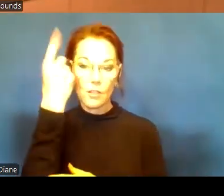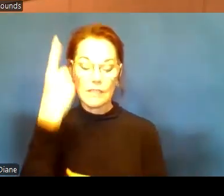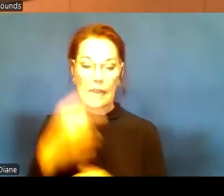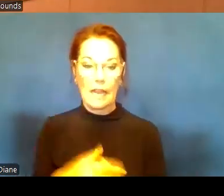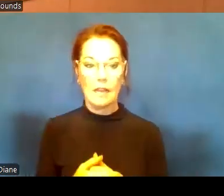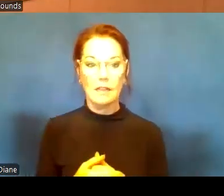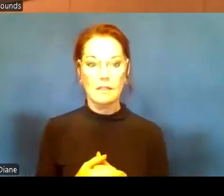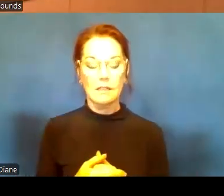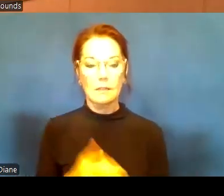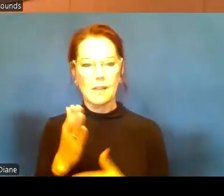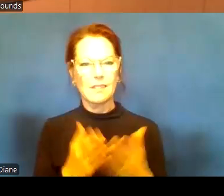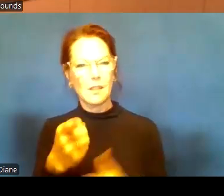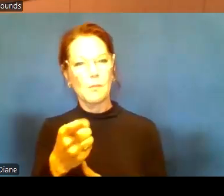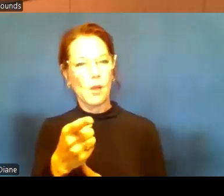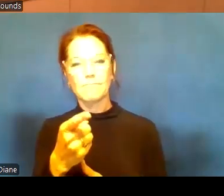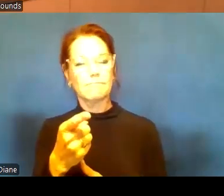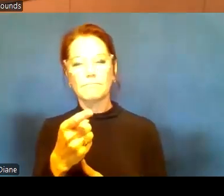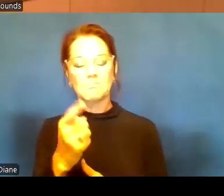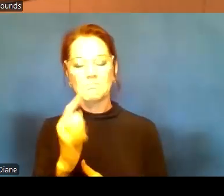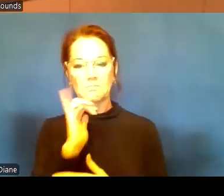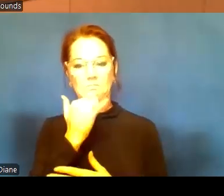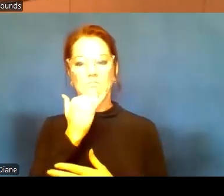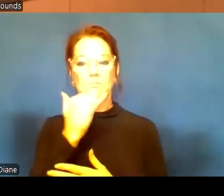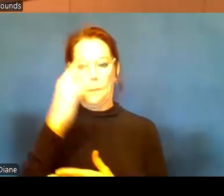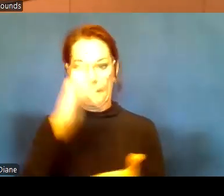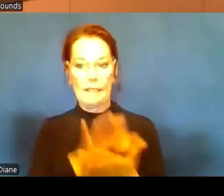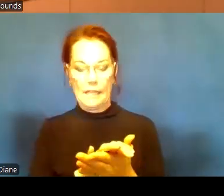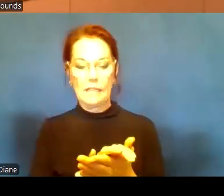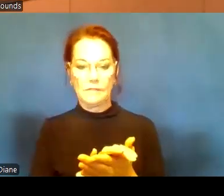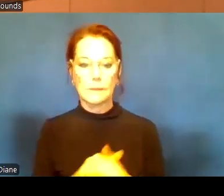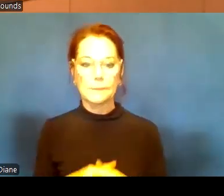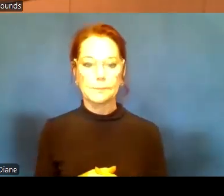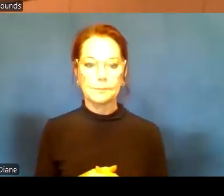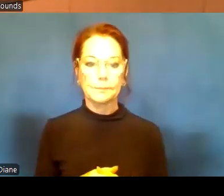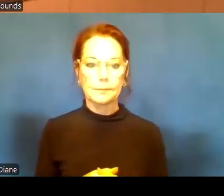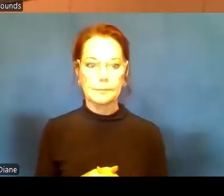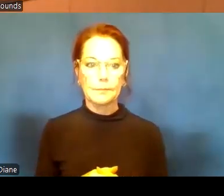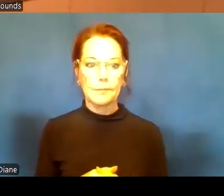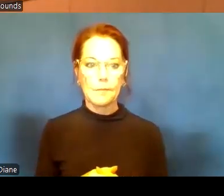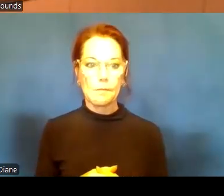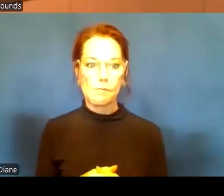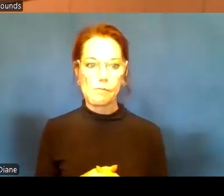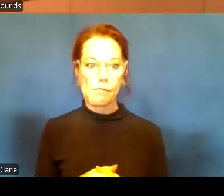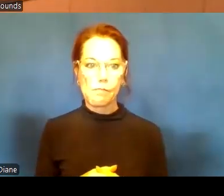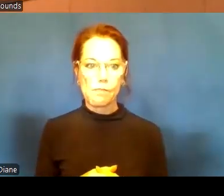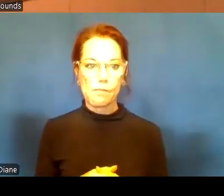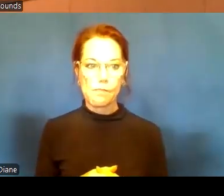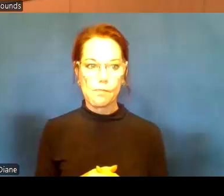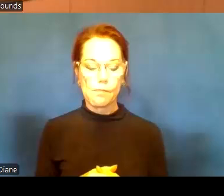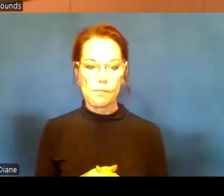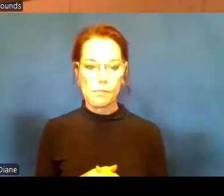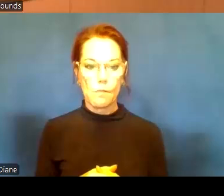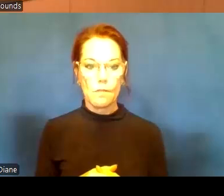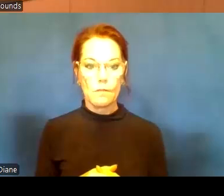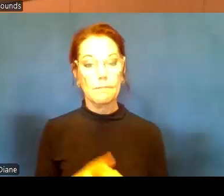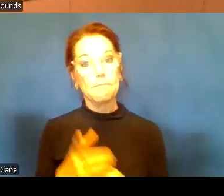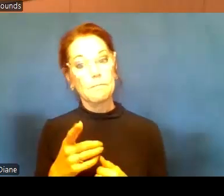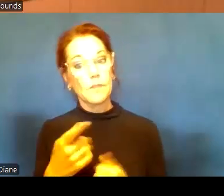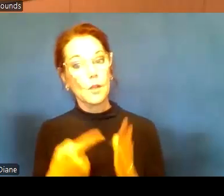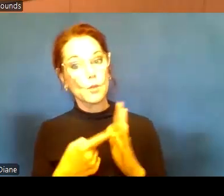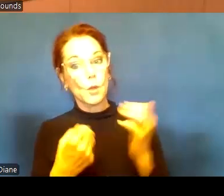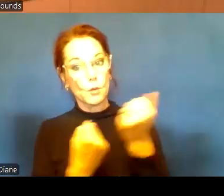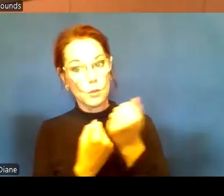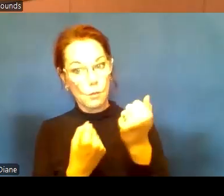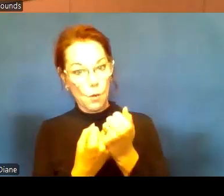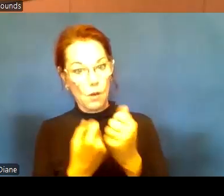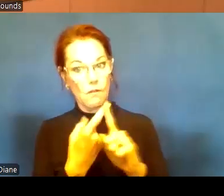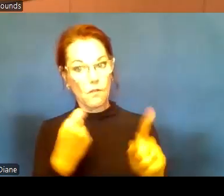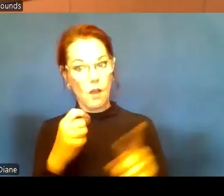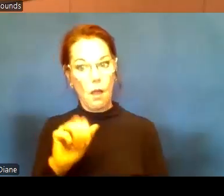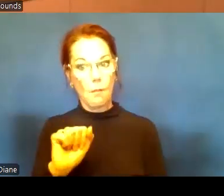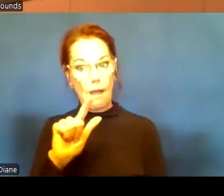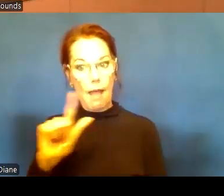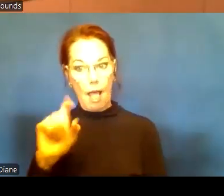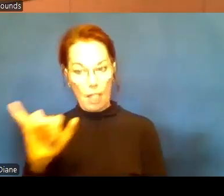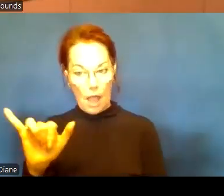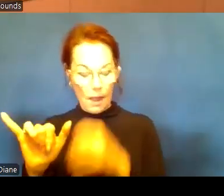too um another way um to show support as allies is that um whenever we have events and things